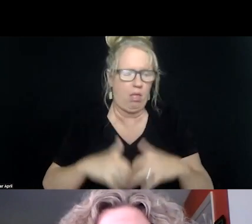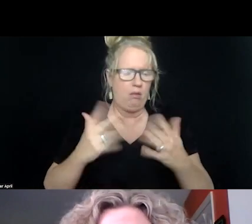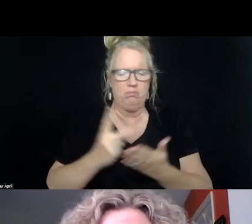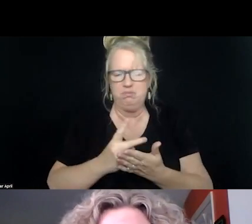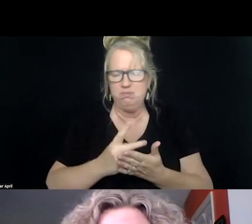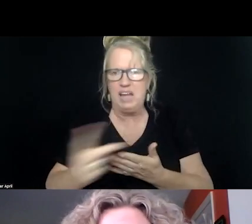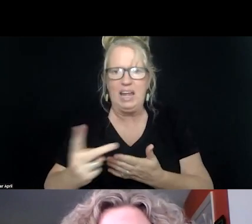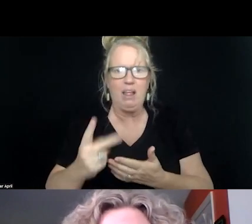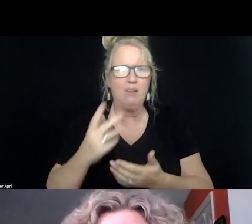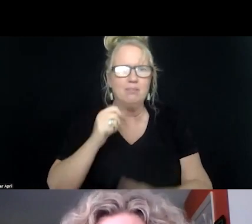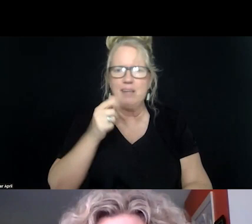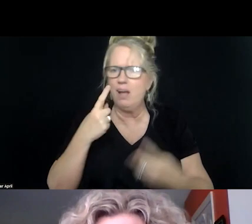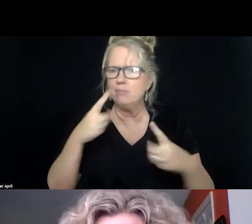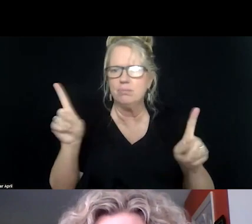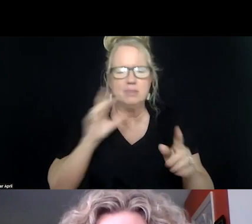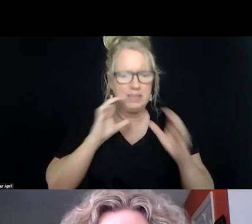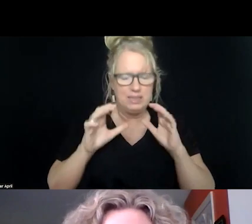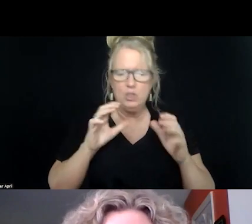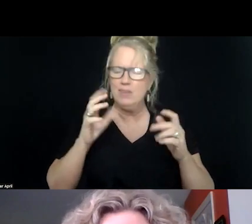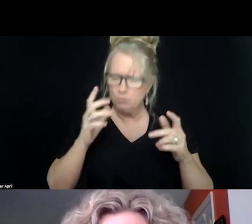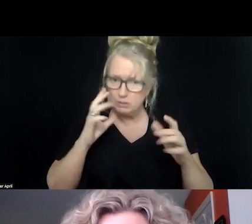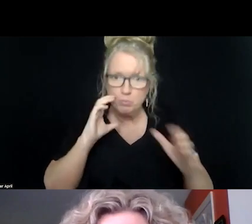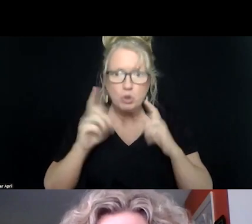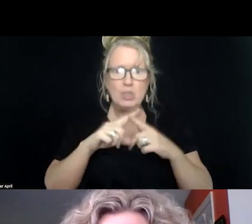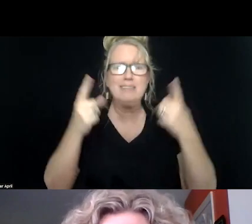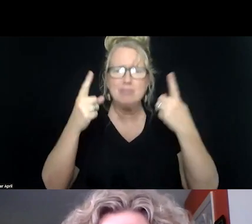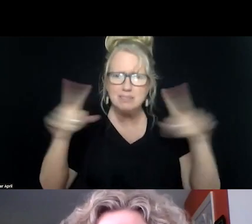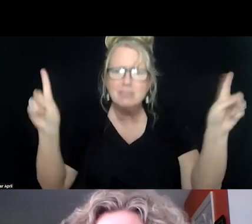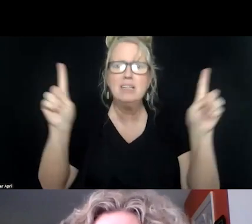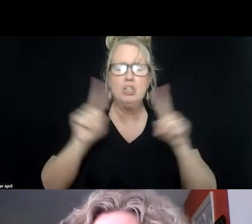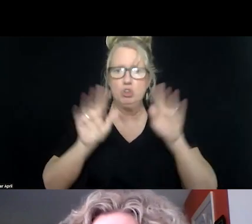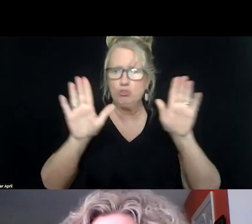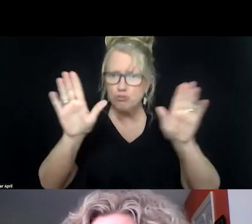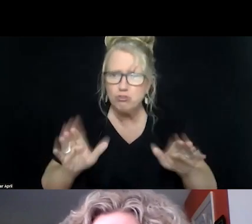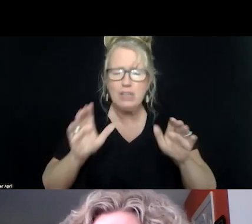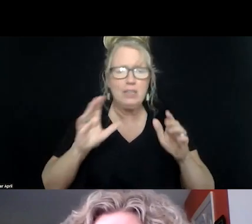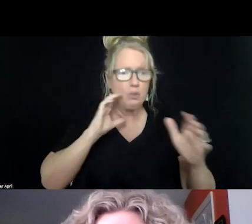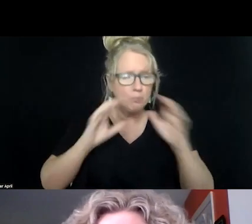THIS IS ABOUT SUCCESS, GREAT COMMUNICATION AND IT IS ABOUT CRISIS